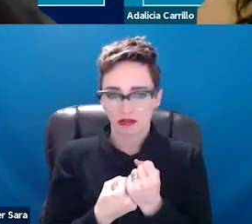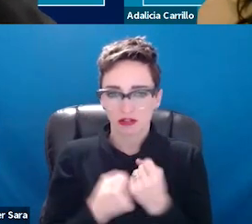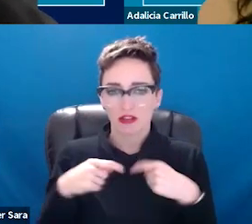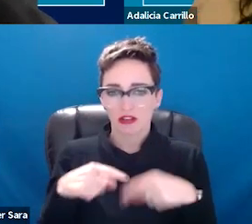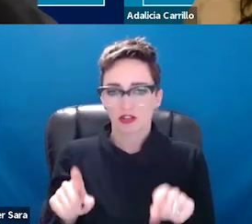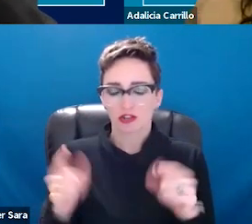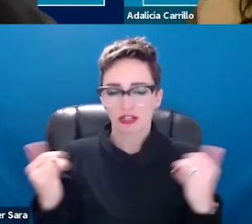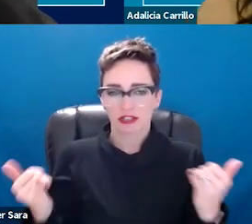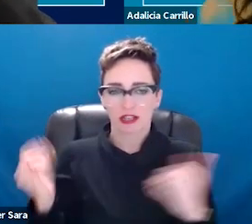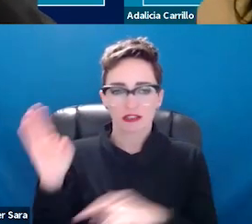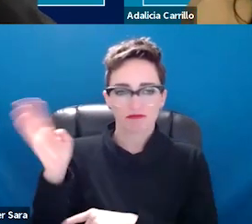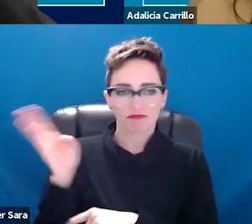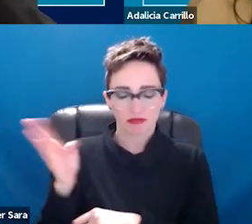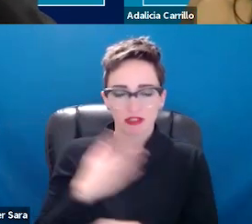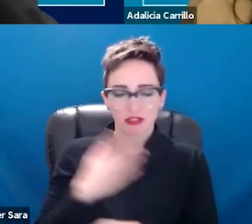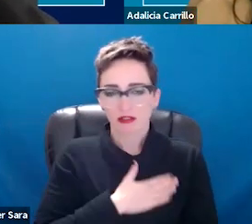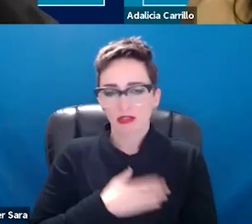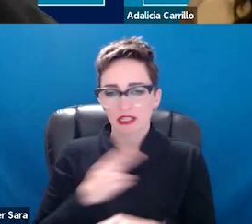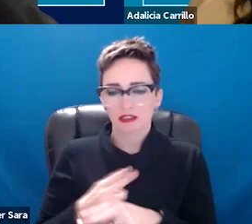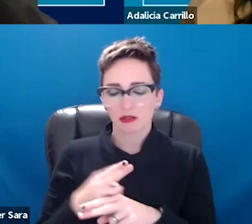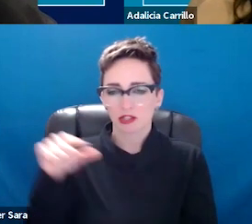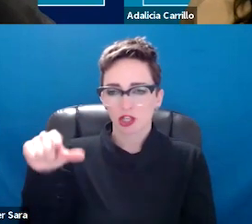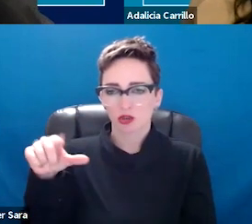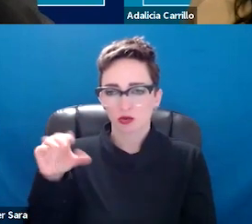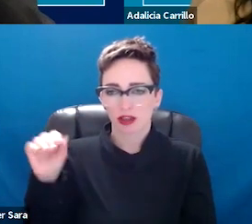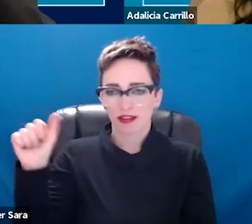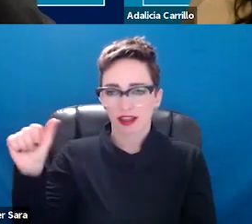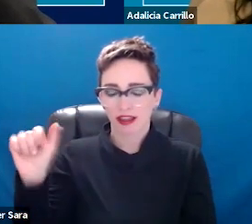reach out using the Q&A function and I will address it for you.